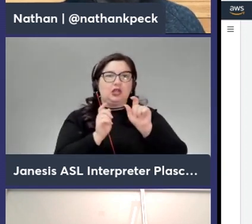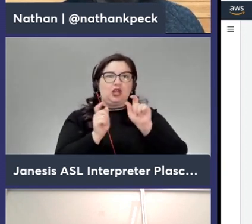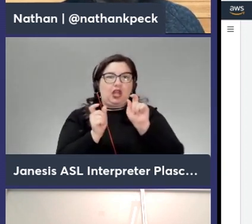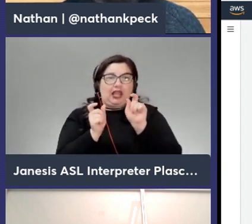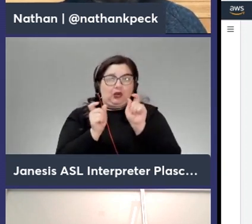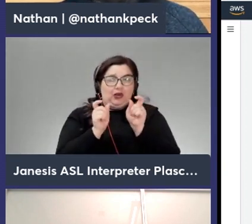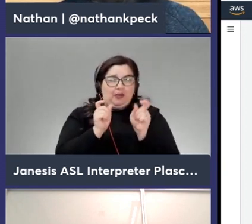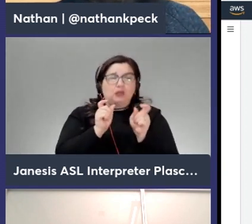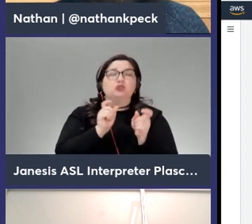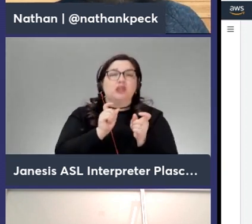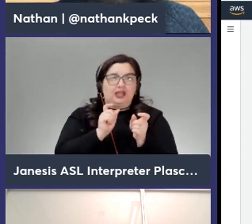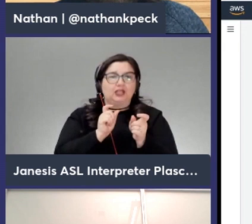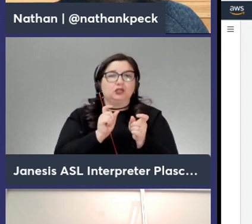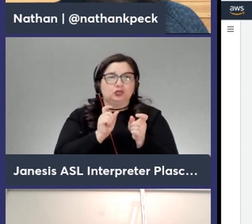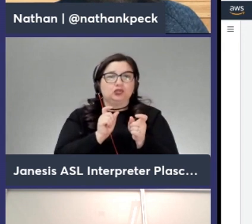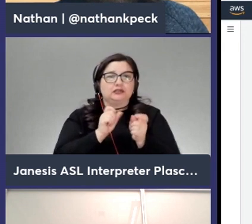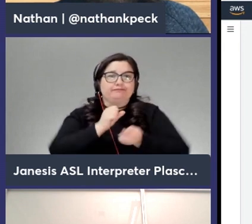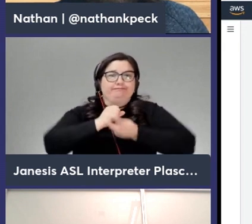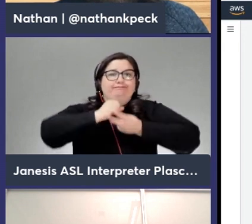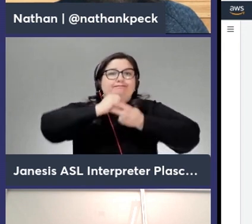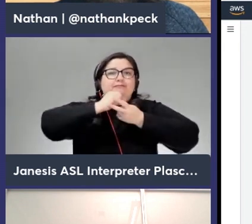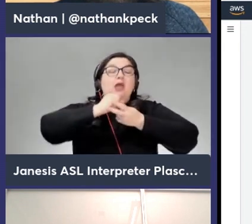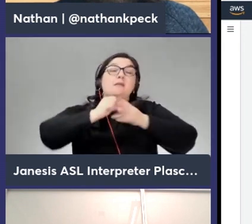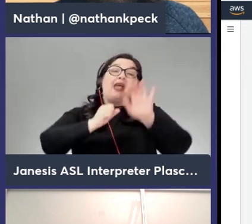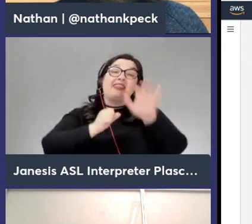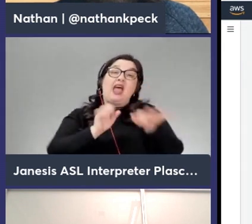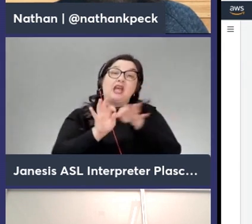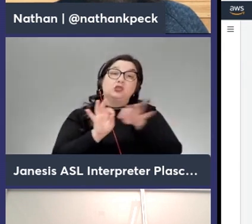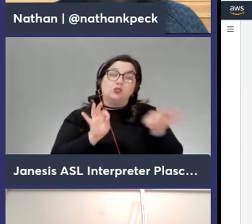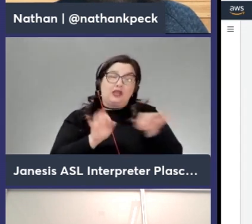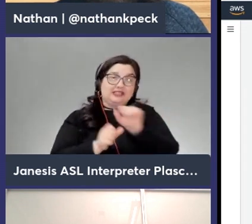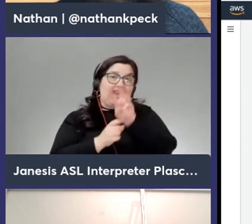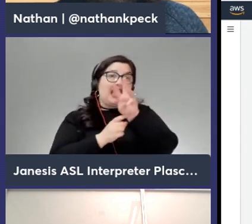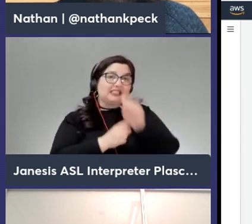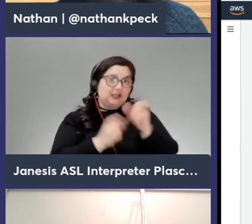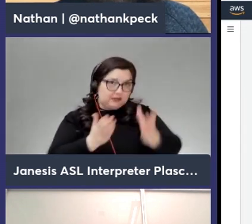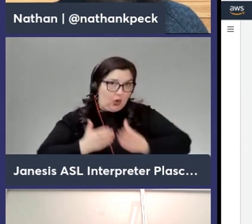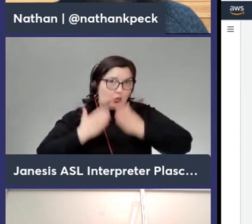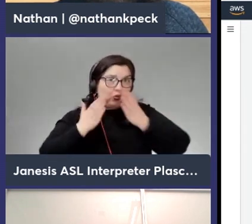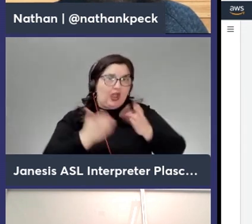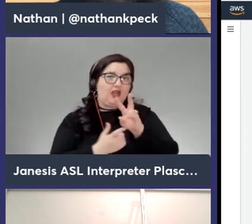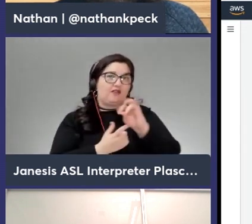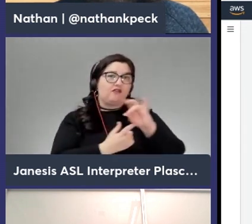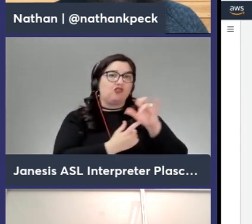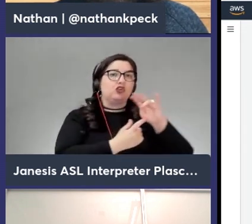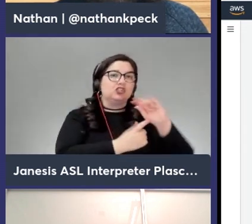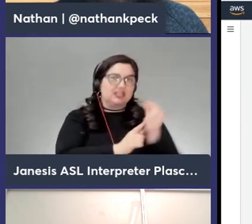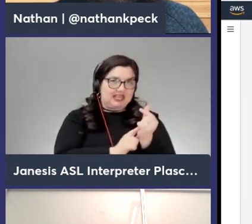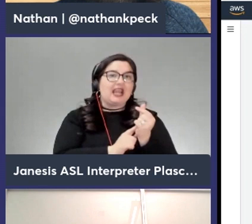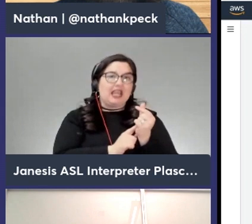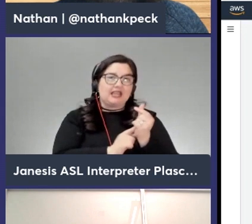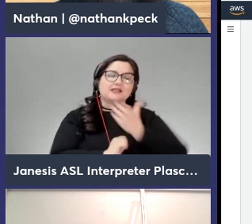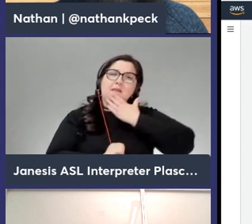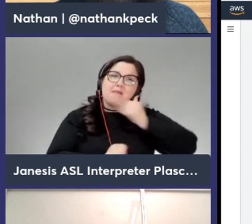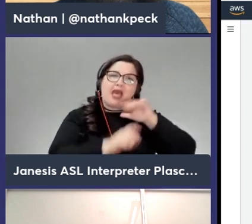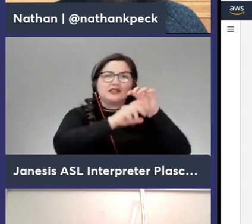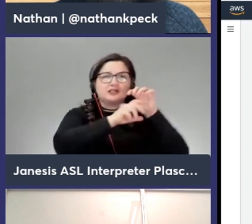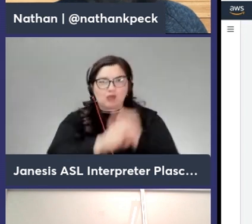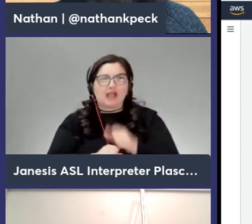But to the question that is asked, AWS recommends versioning as the best practice for all S3 users,